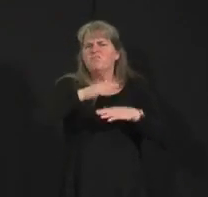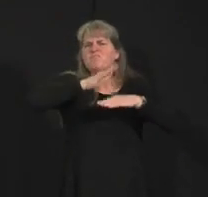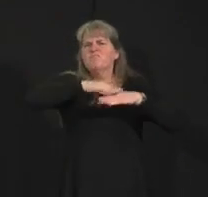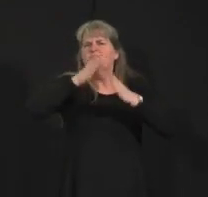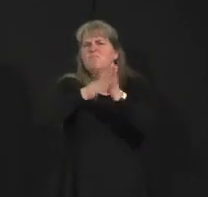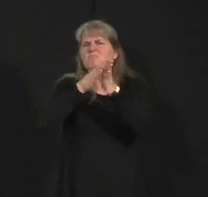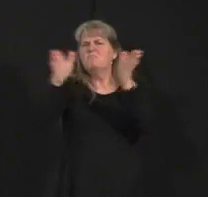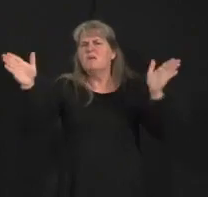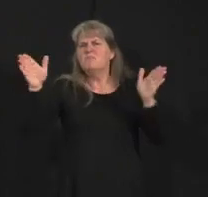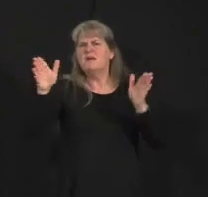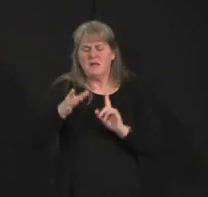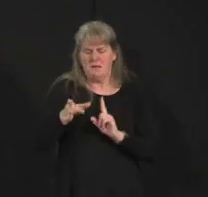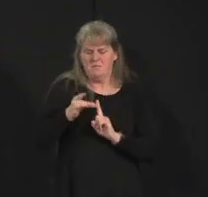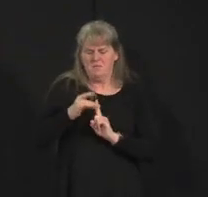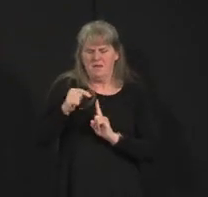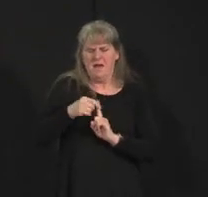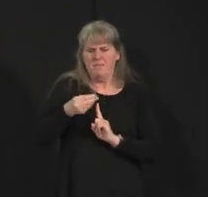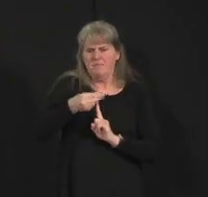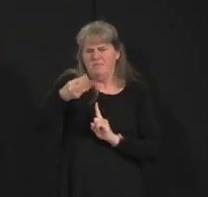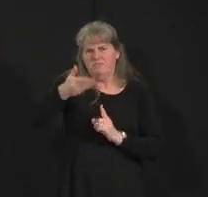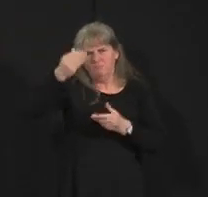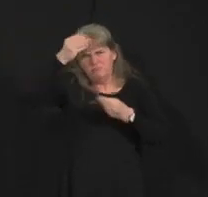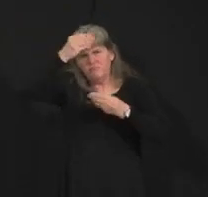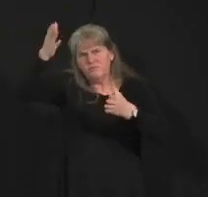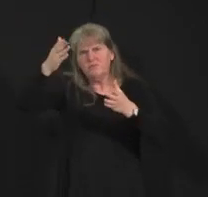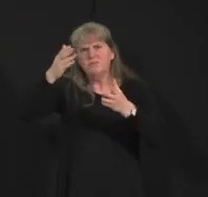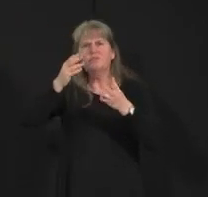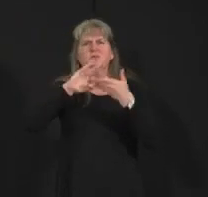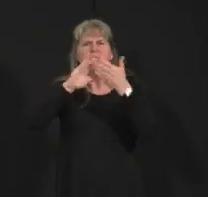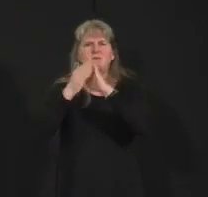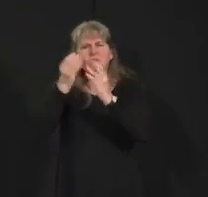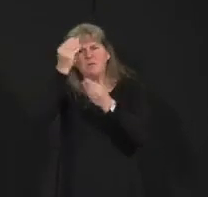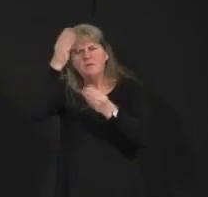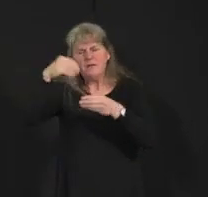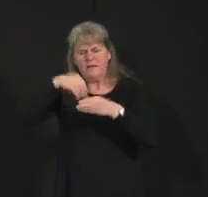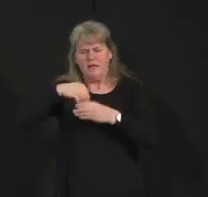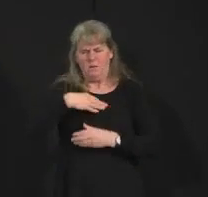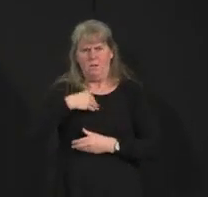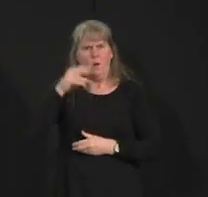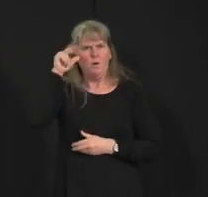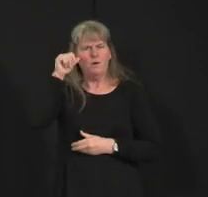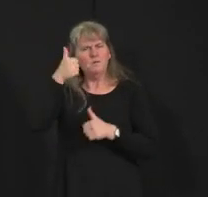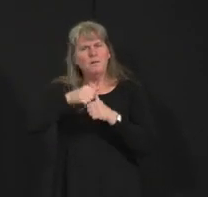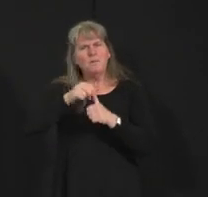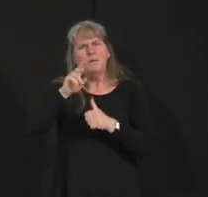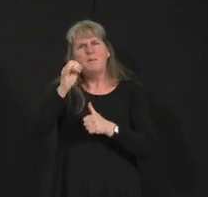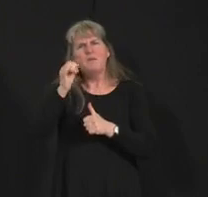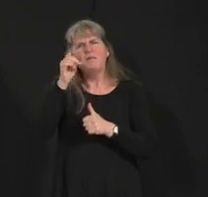And again to go back to those, those were notices that involved